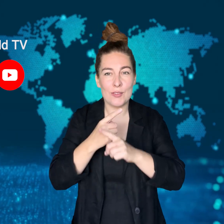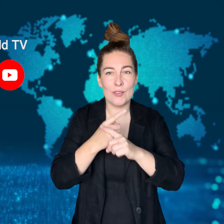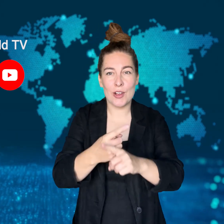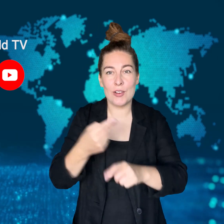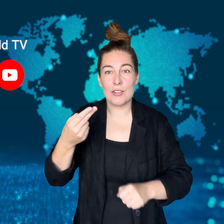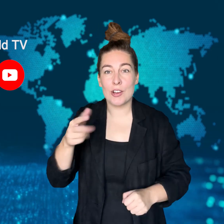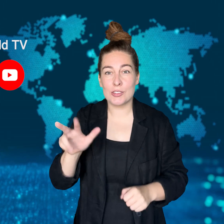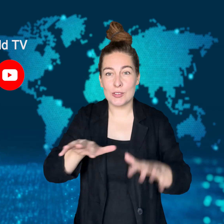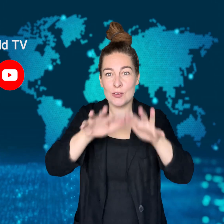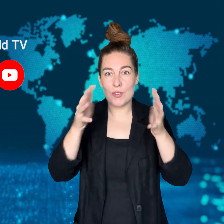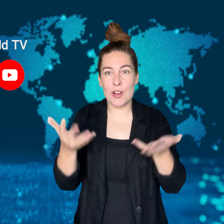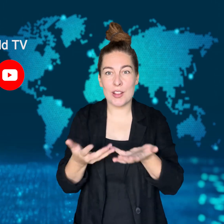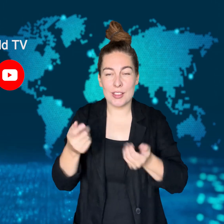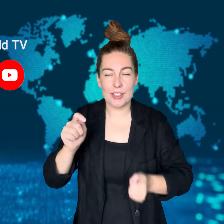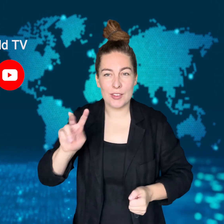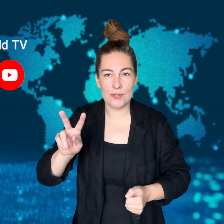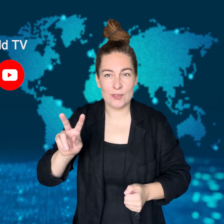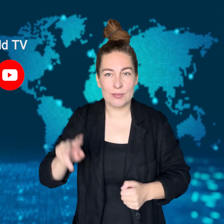to get new video updates!